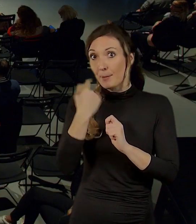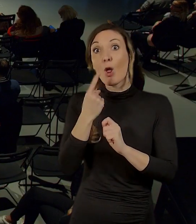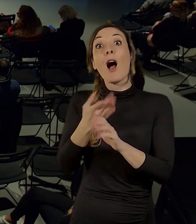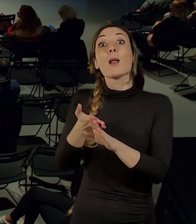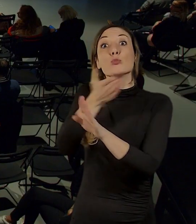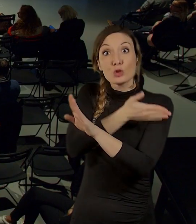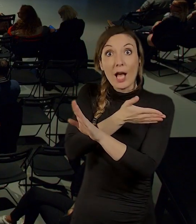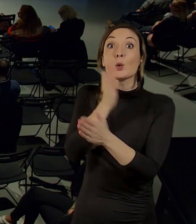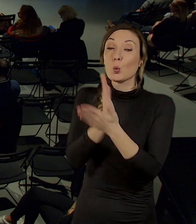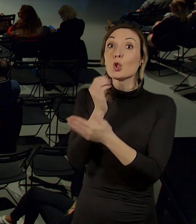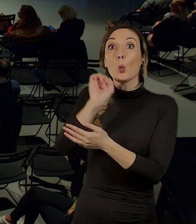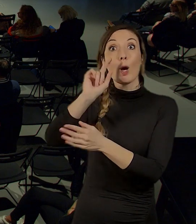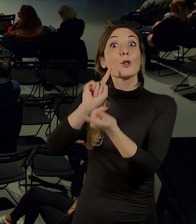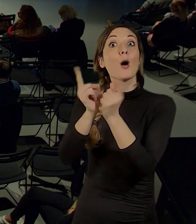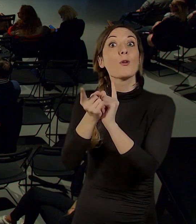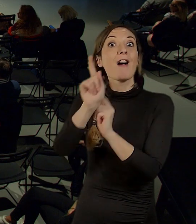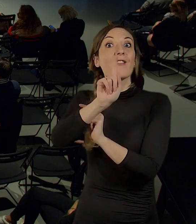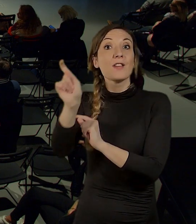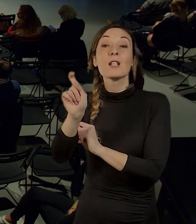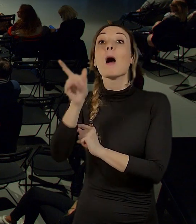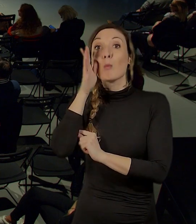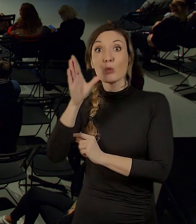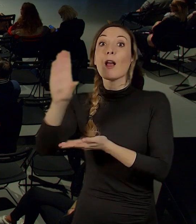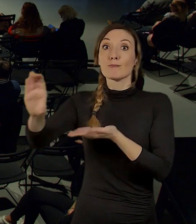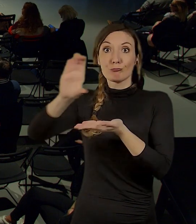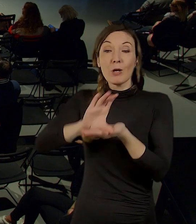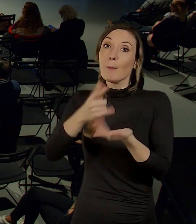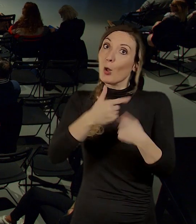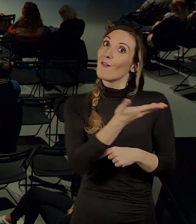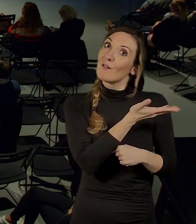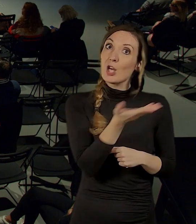that we have it here again. Will rebetong be used elsewhere than in the subcenter?